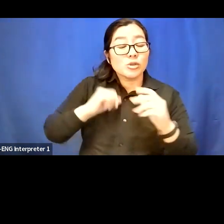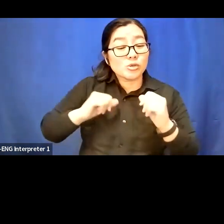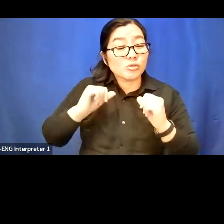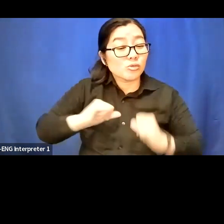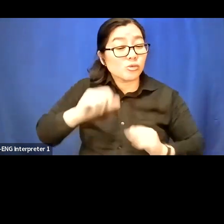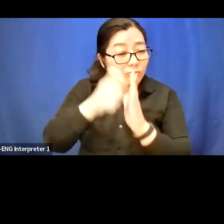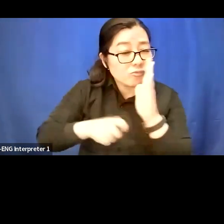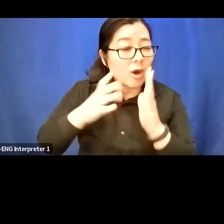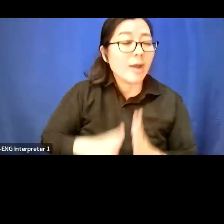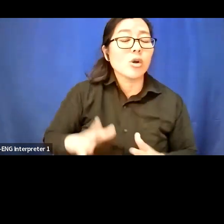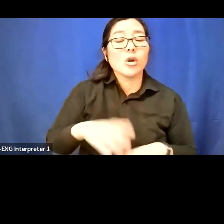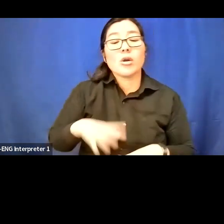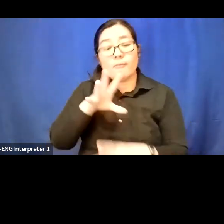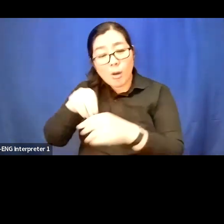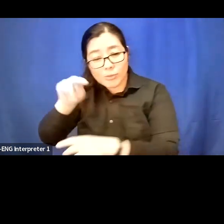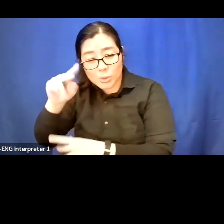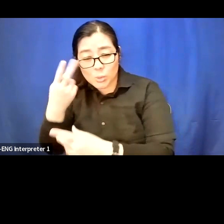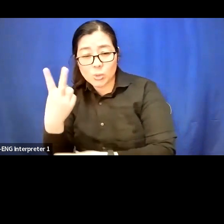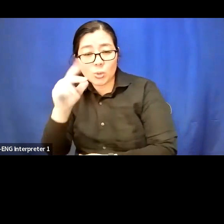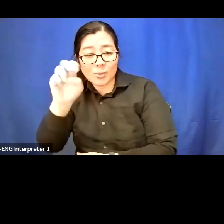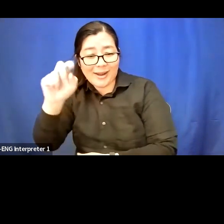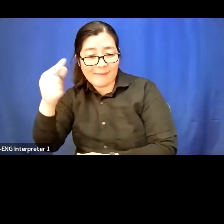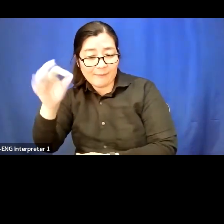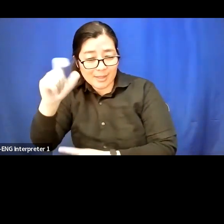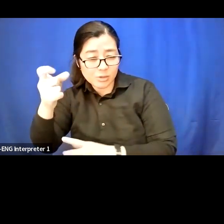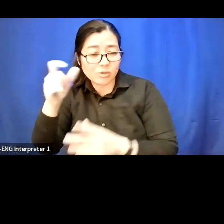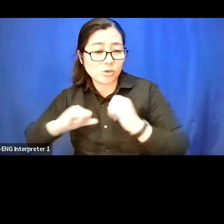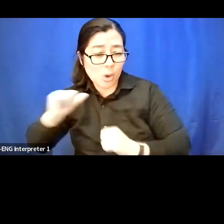And I was also a participant of Sundance's All Accessible Futures Initiative.